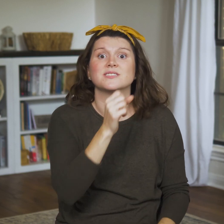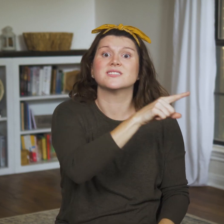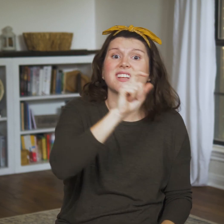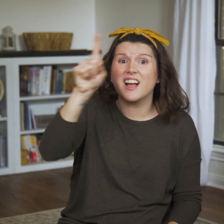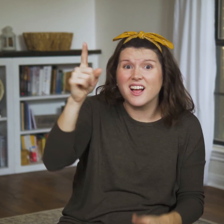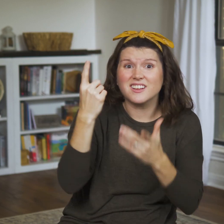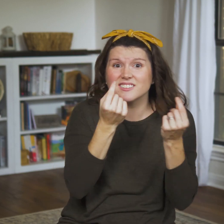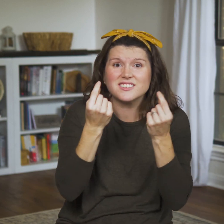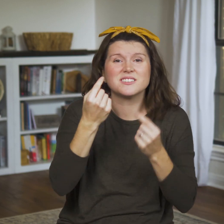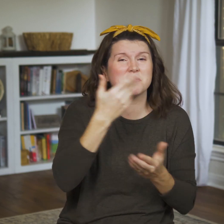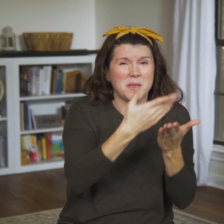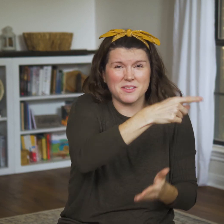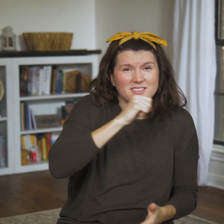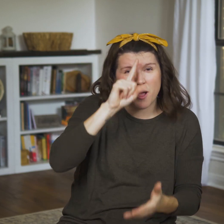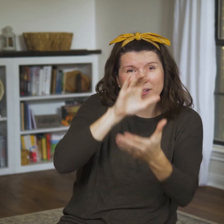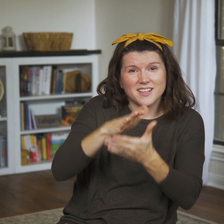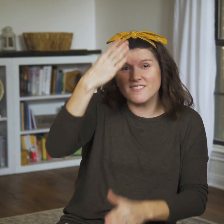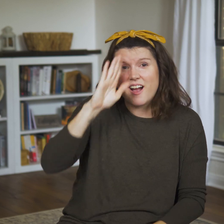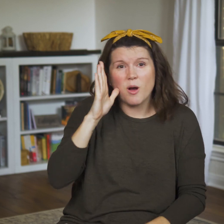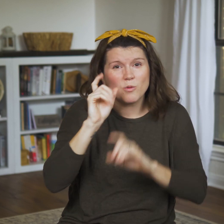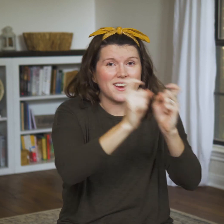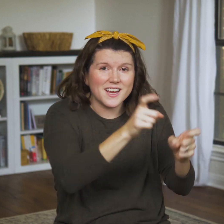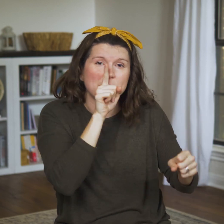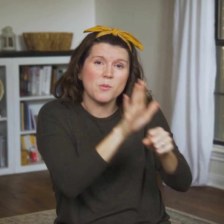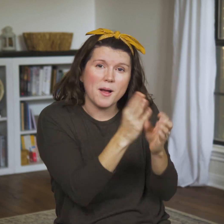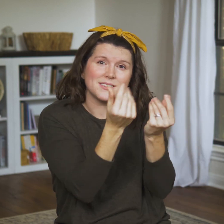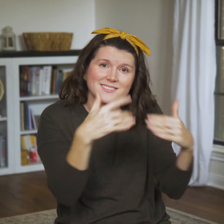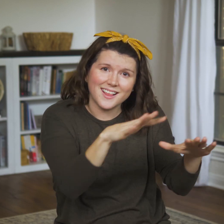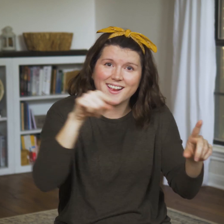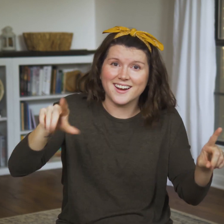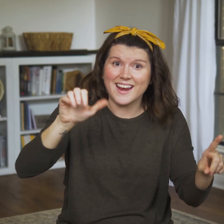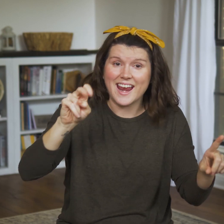east of the Mediterranean Sea.